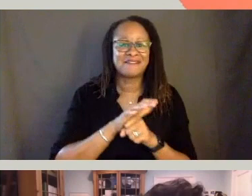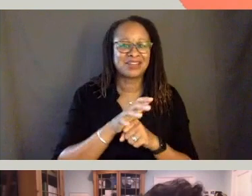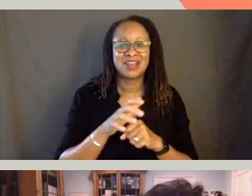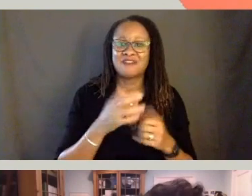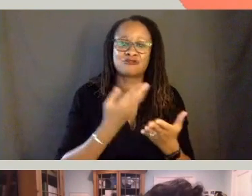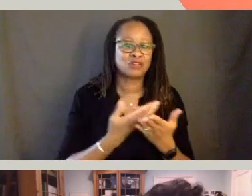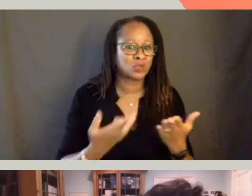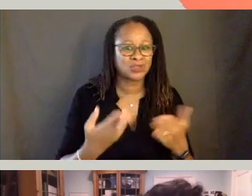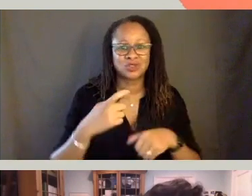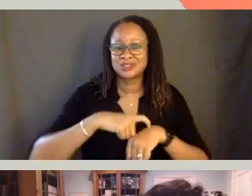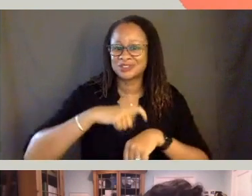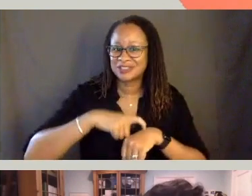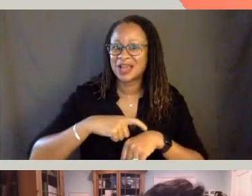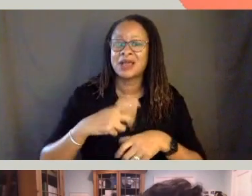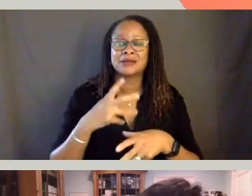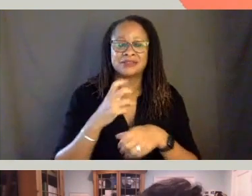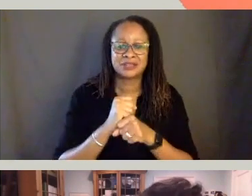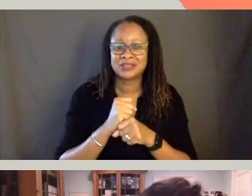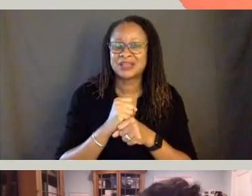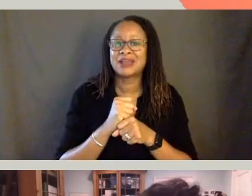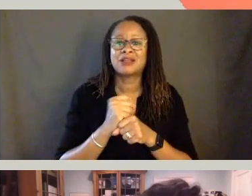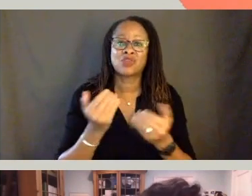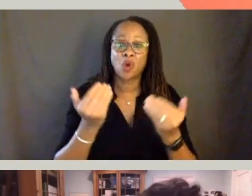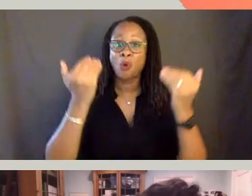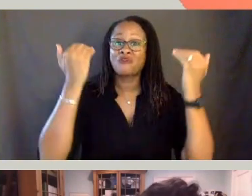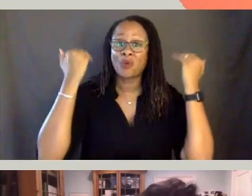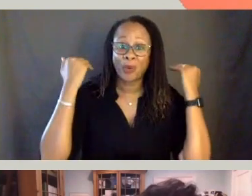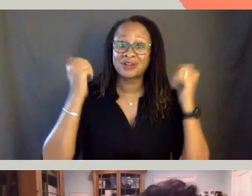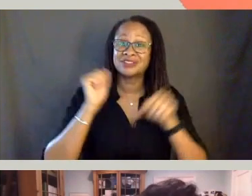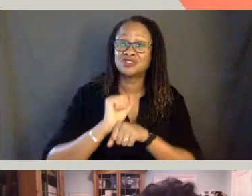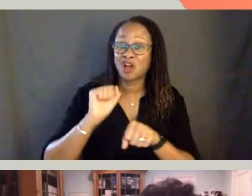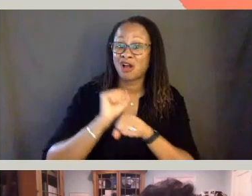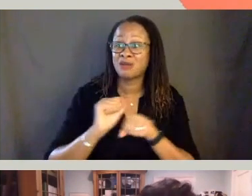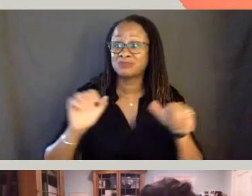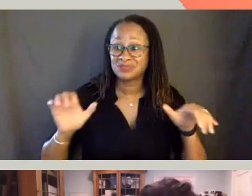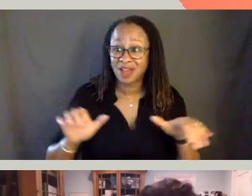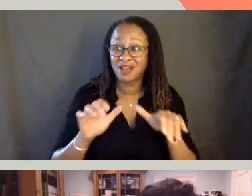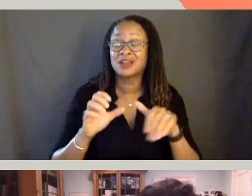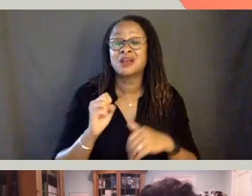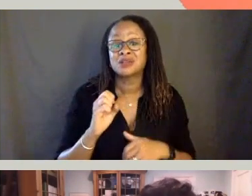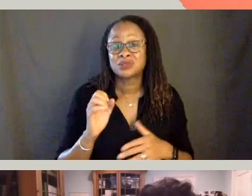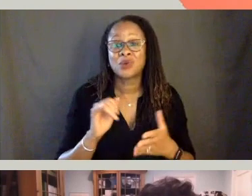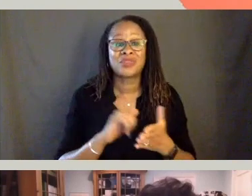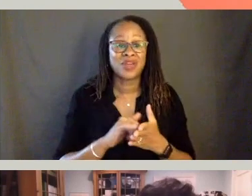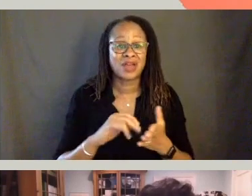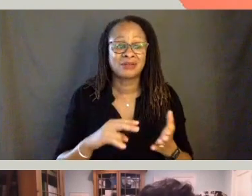or time to get the overwhelming job done. So in that way, movement people are very well suited